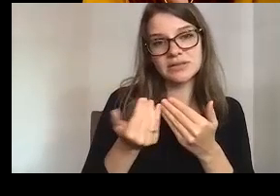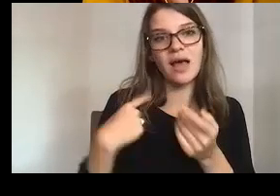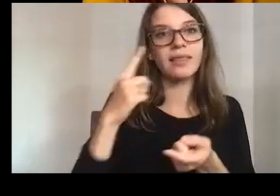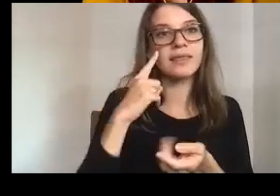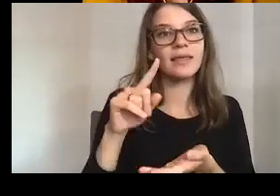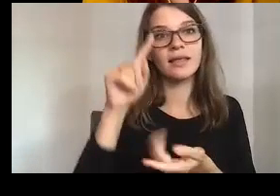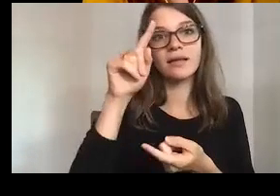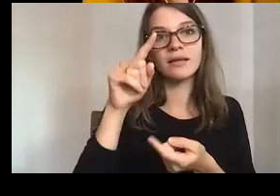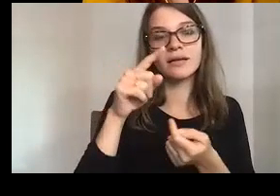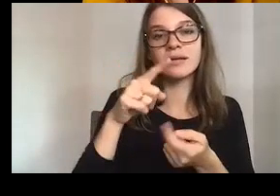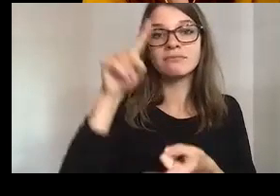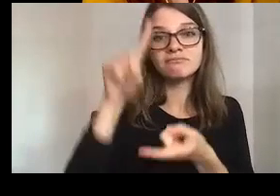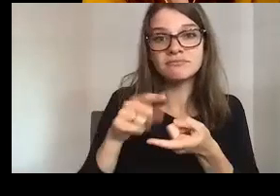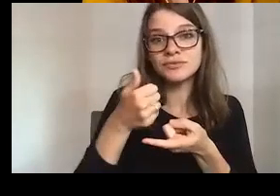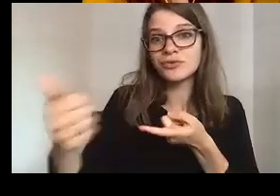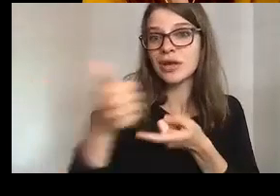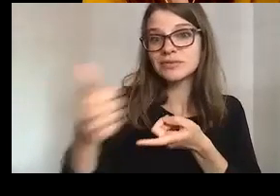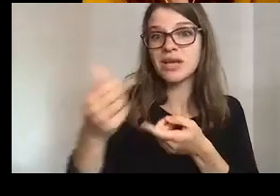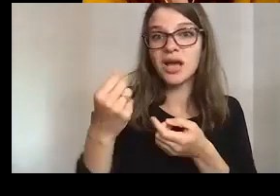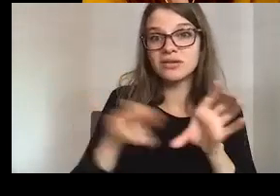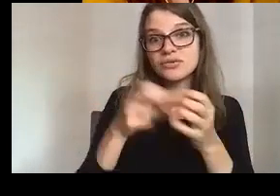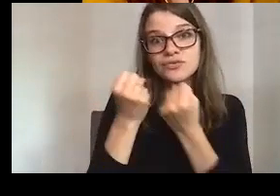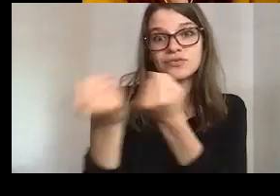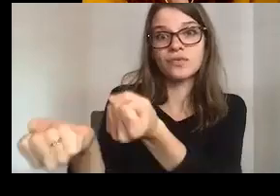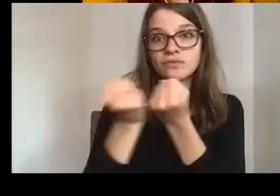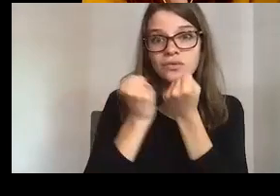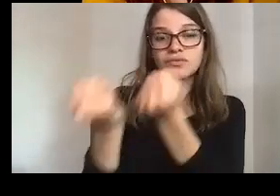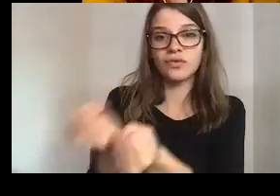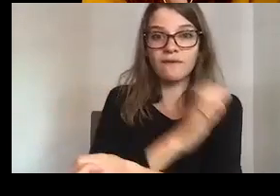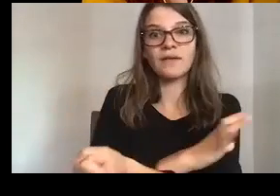transportation and long drives into the clinic was something that really came up